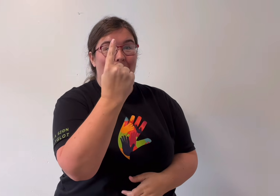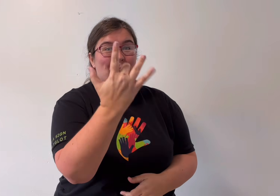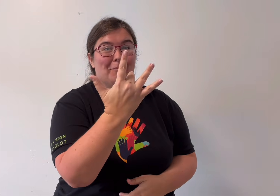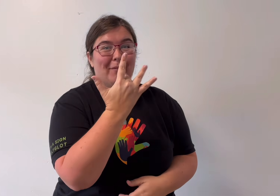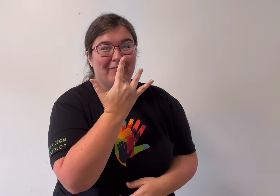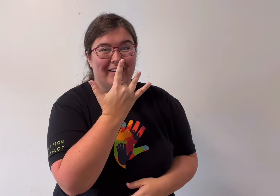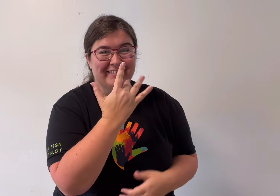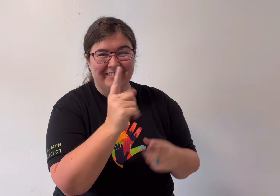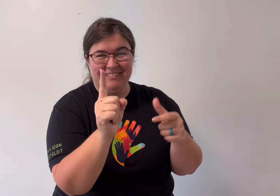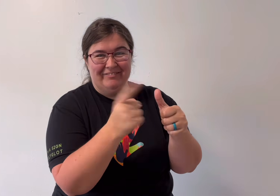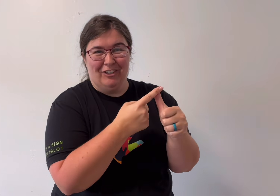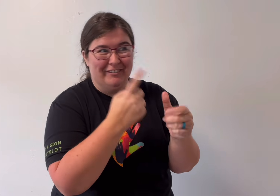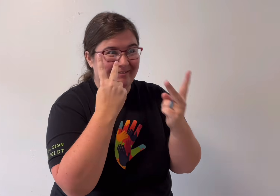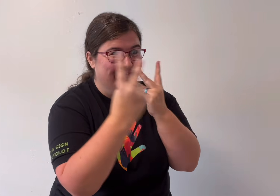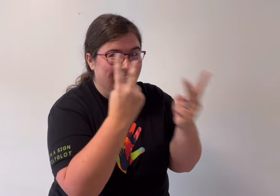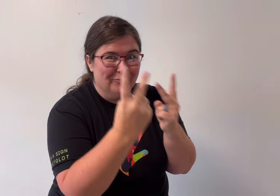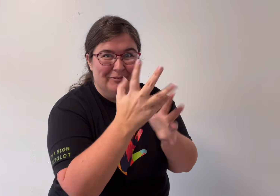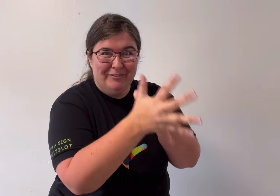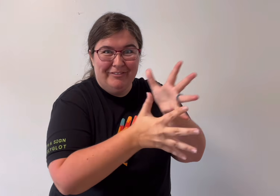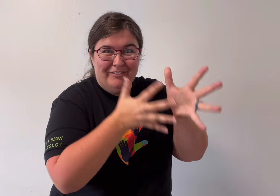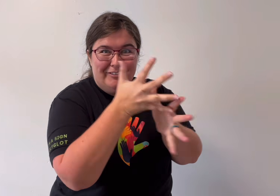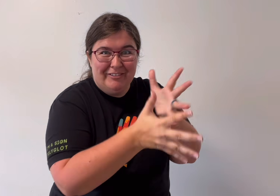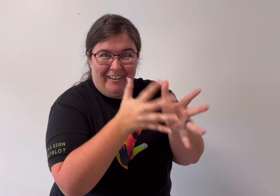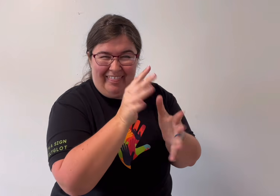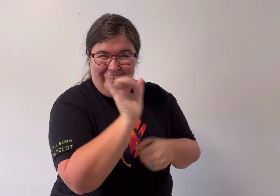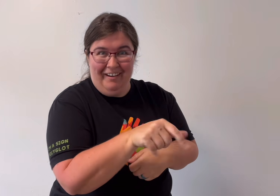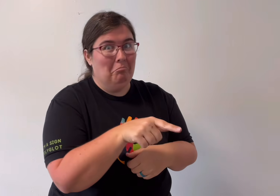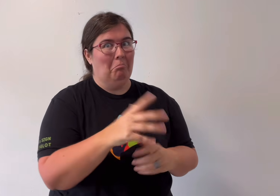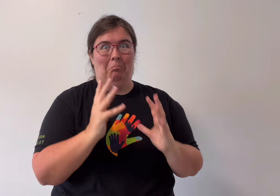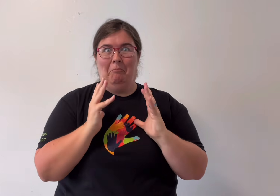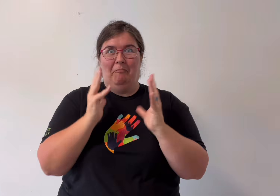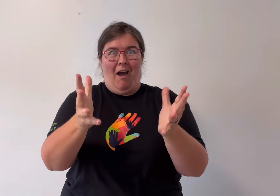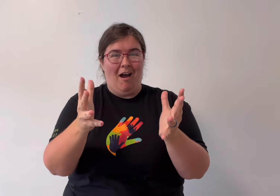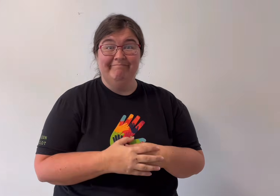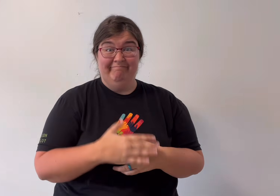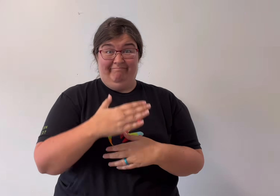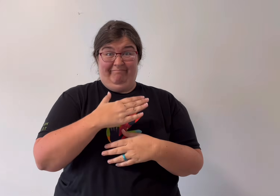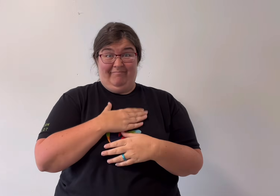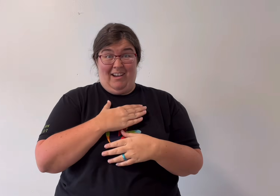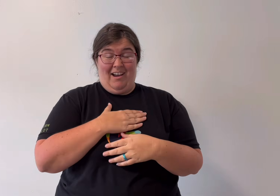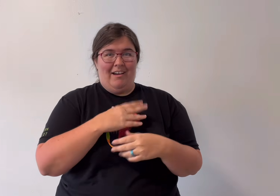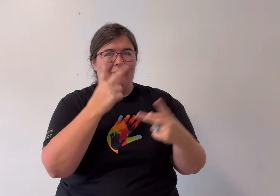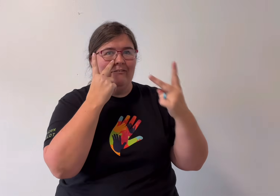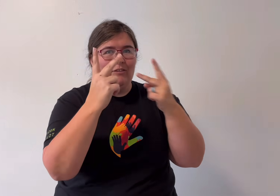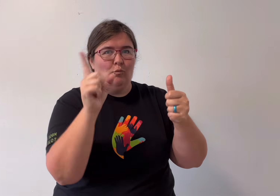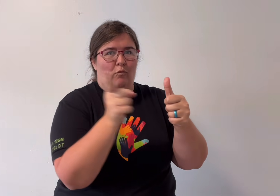If someone prefers a visual gestural first approach, that's fine. Mine just so happens to be visual first.